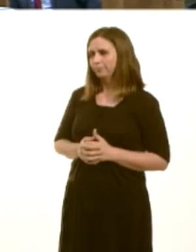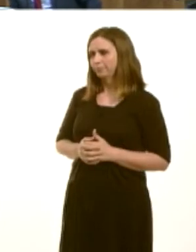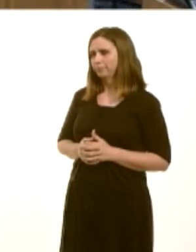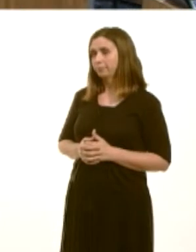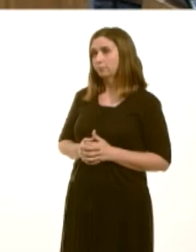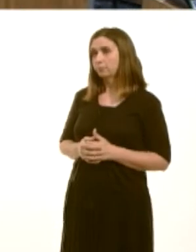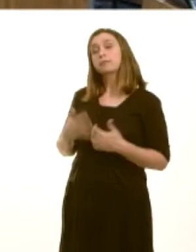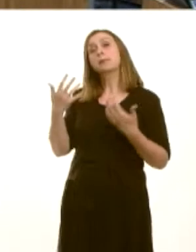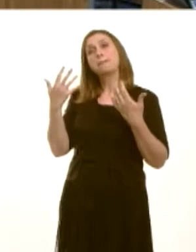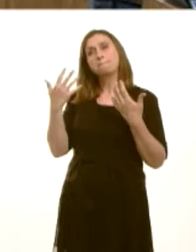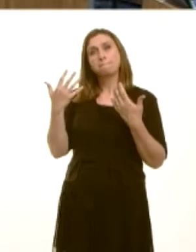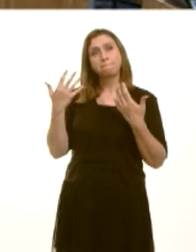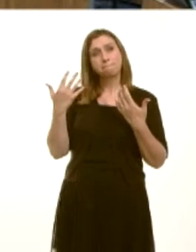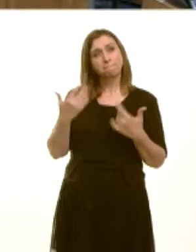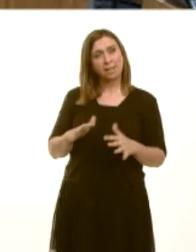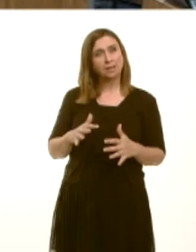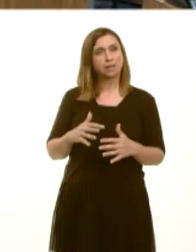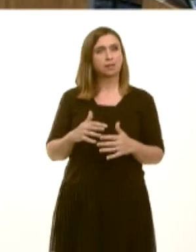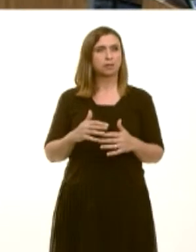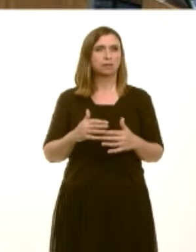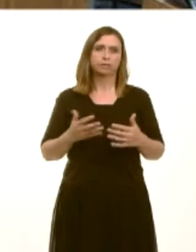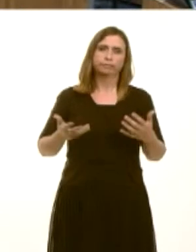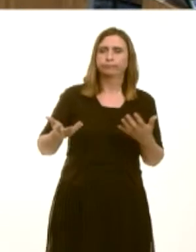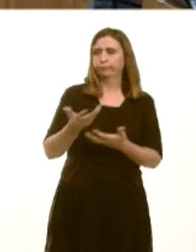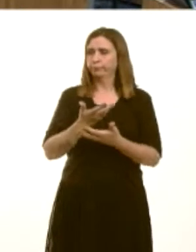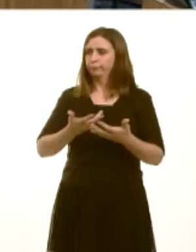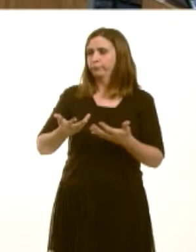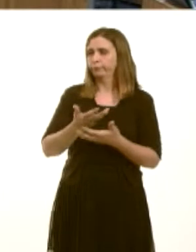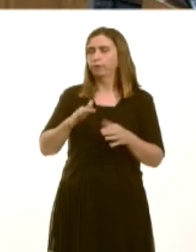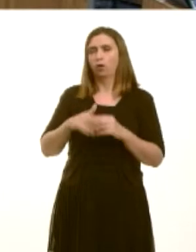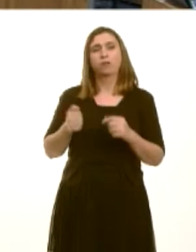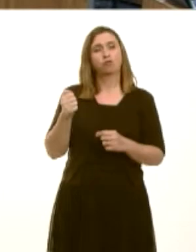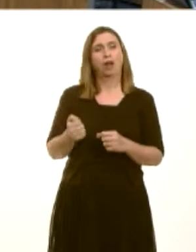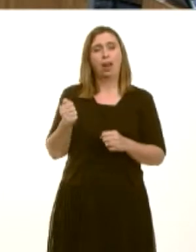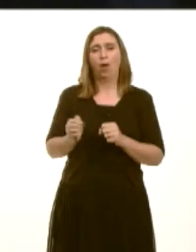many times about the huge investment in the south Wales railway network from the UK Government